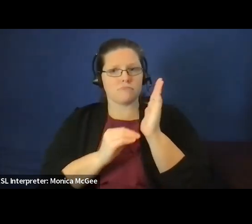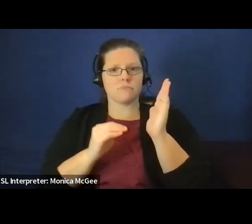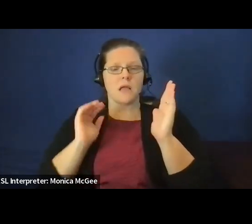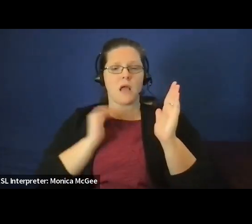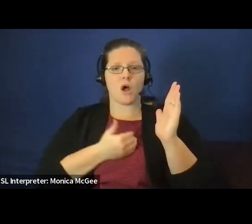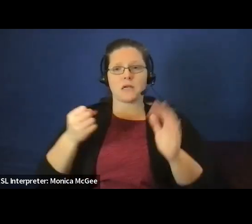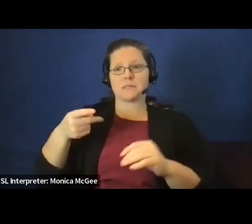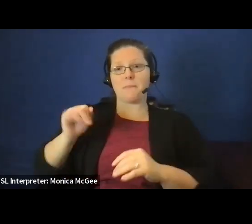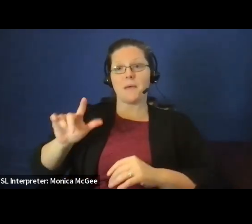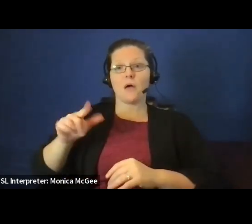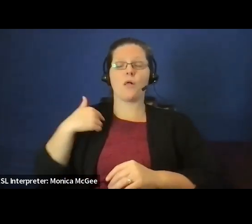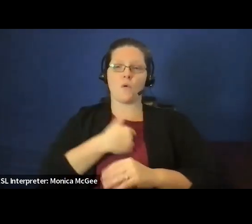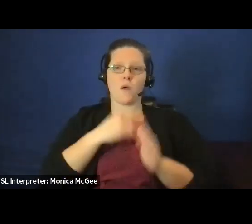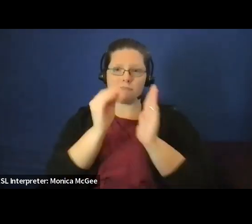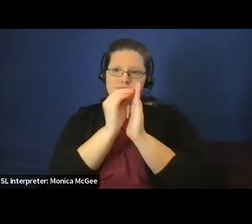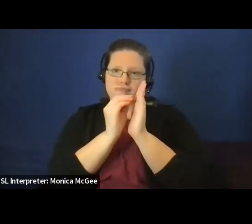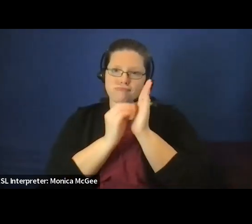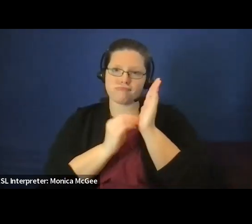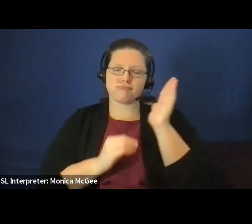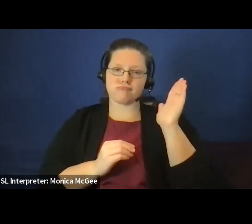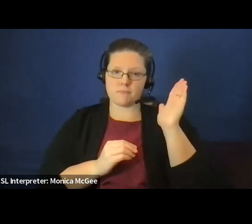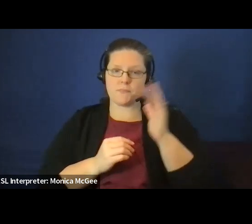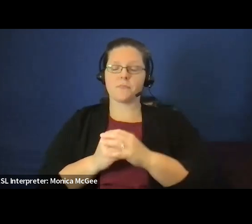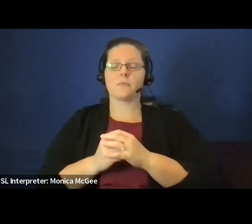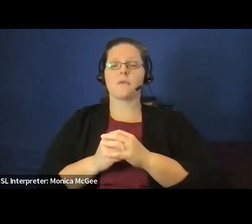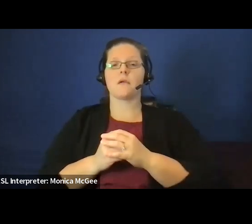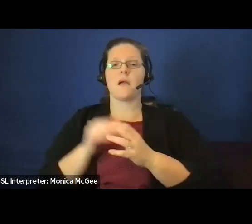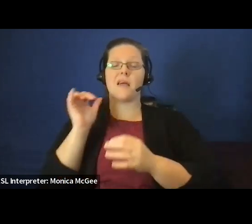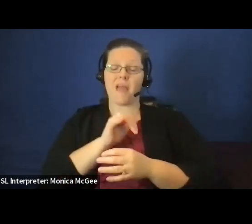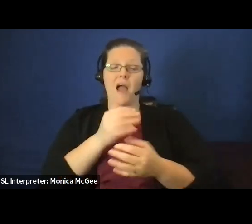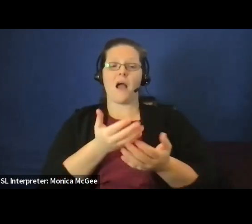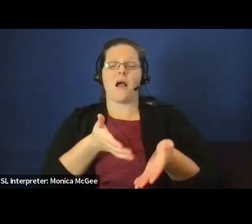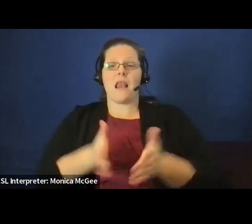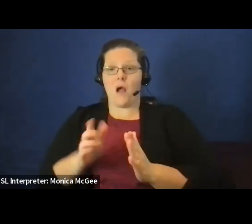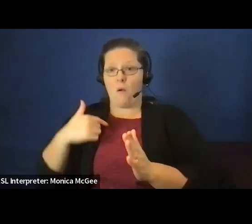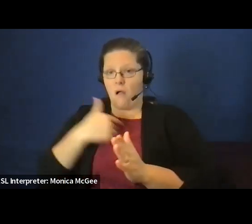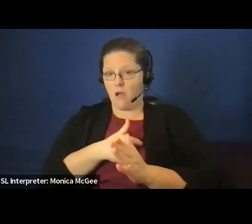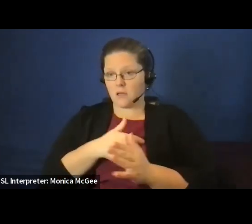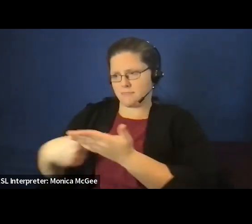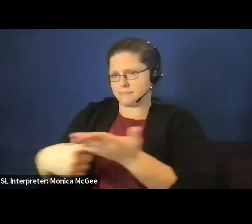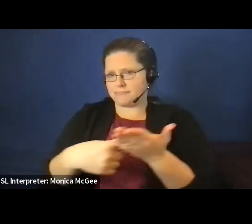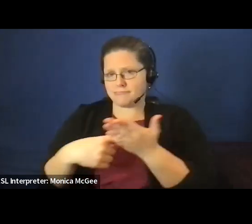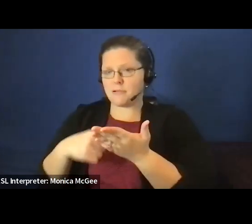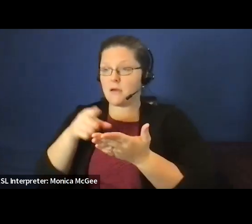Cross? Do you have a point of contact with Red Cross? We put these in our